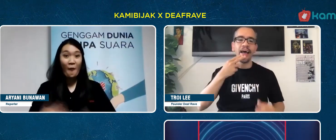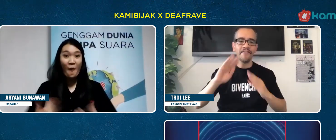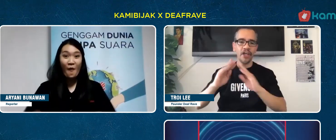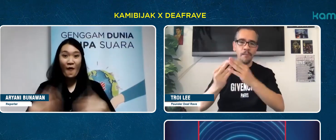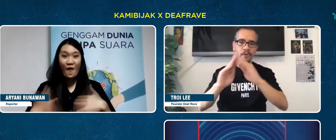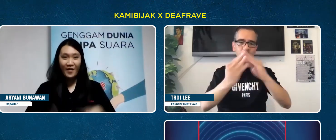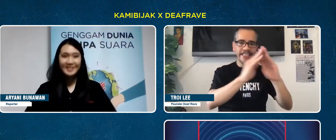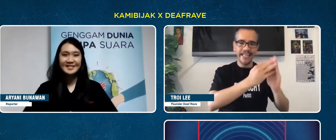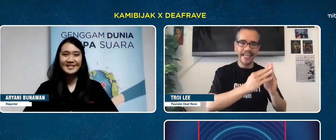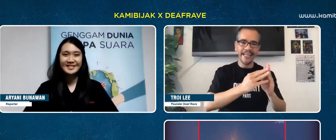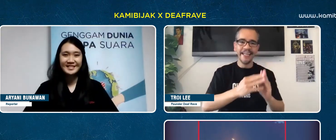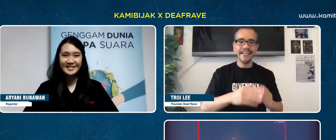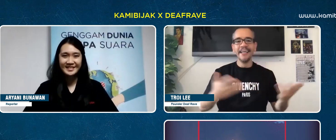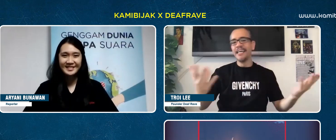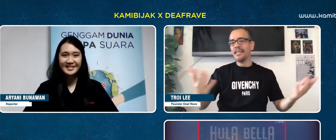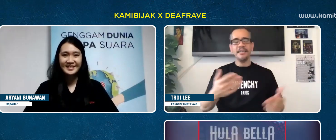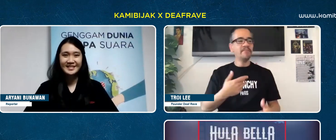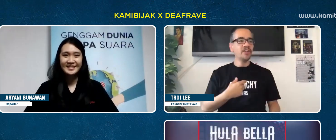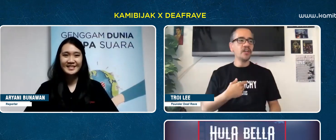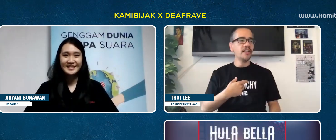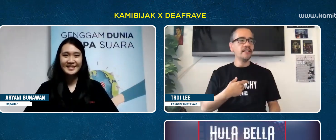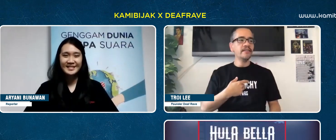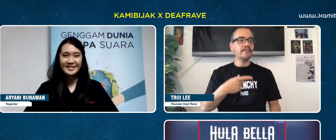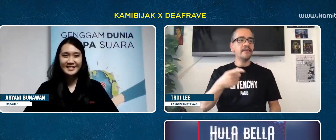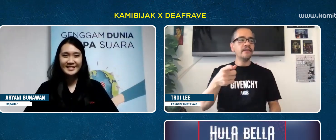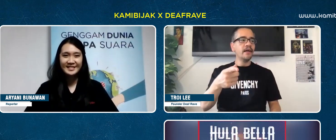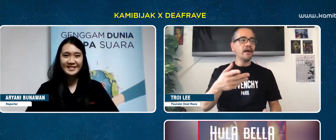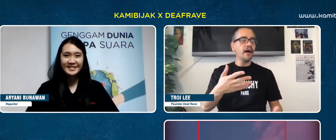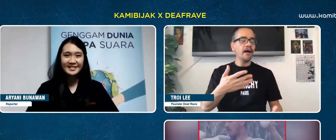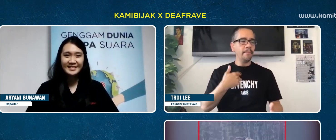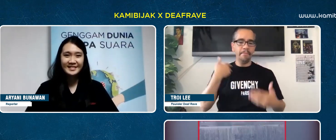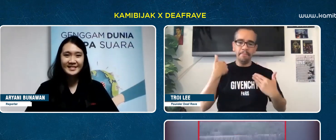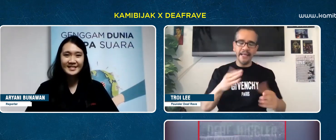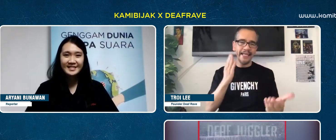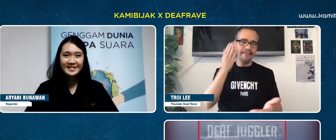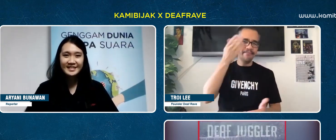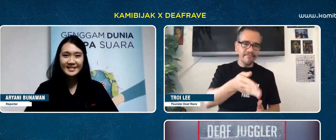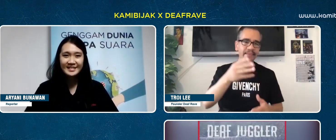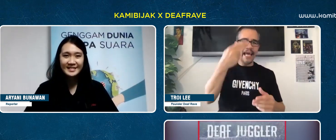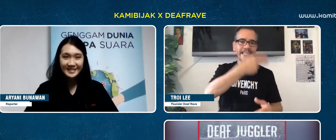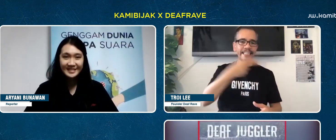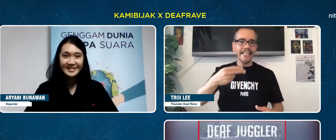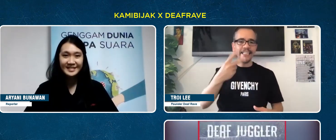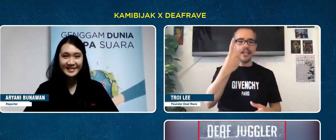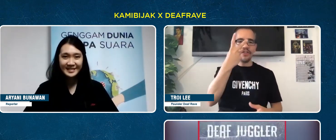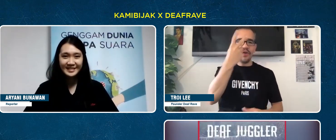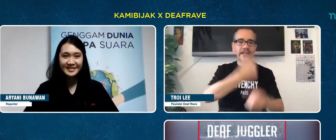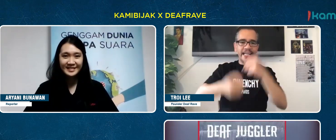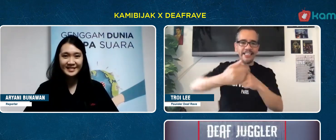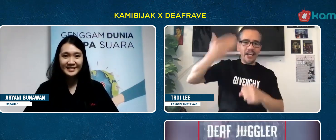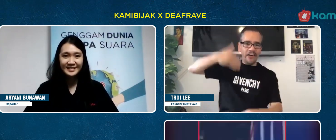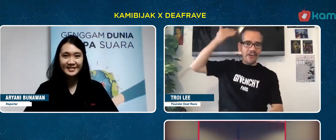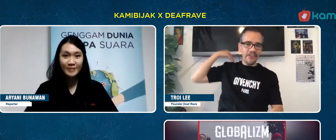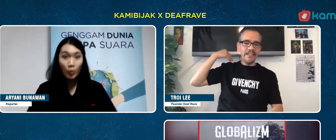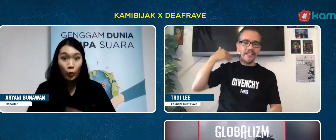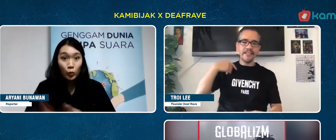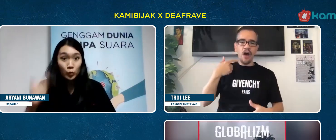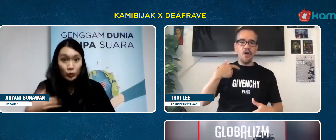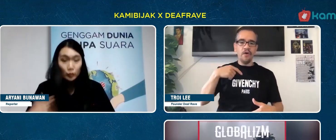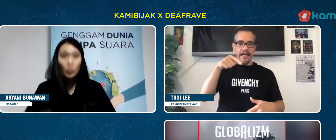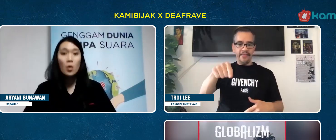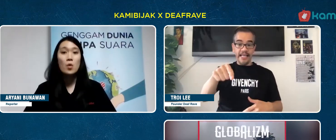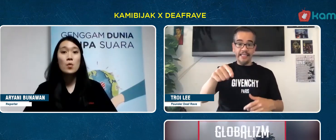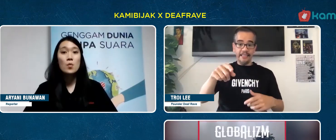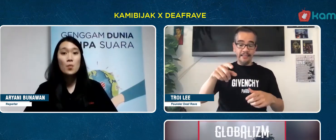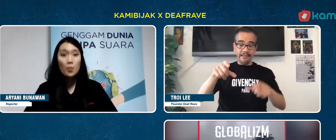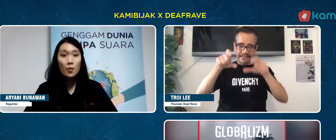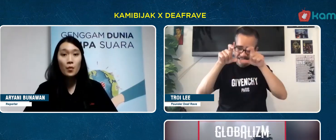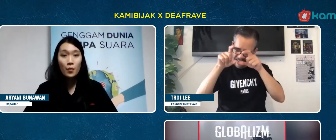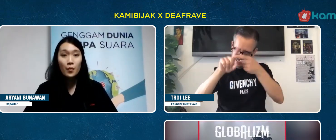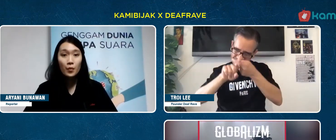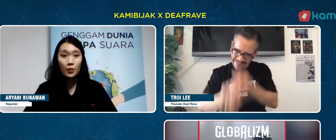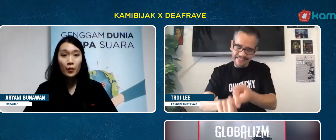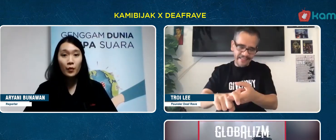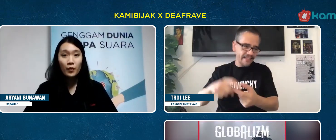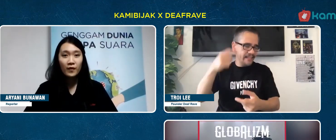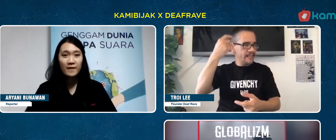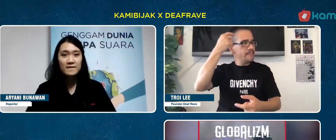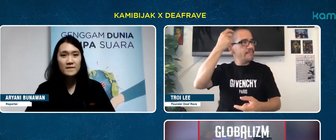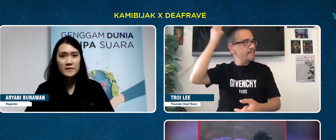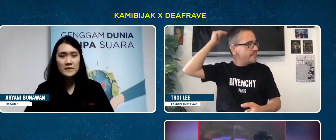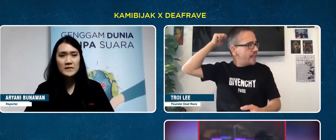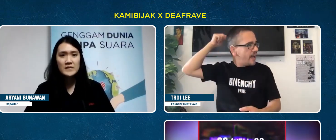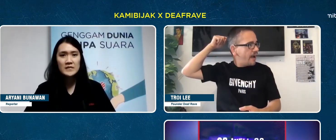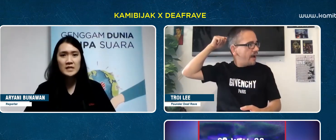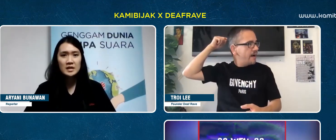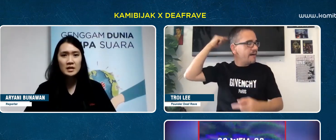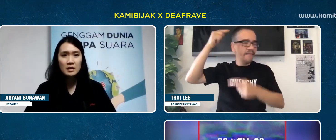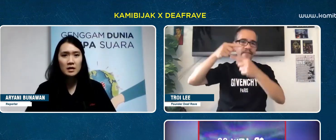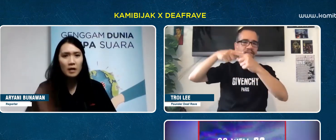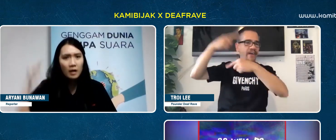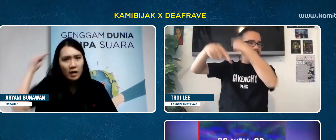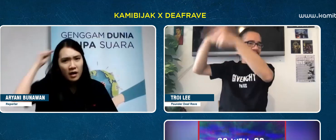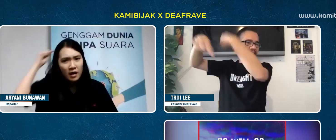I have visited Indonesia 2 years ago, I reminisce to that time.